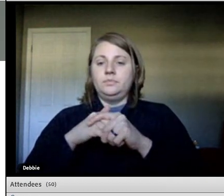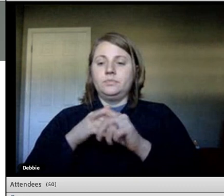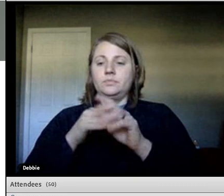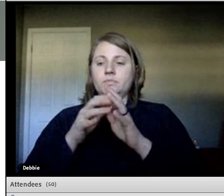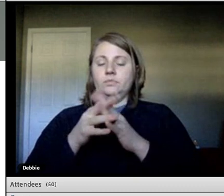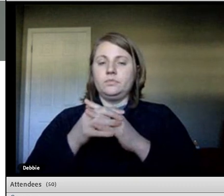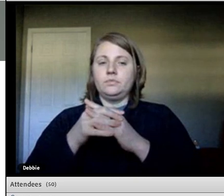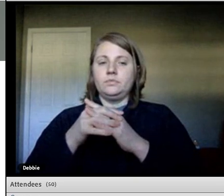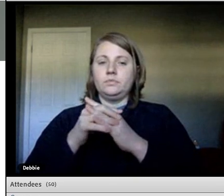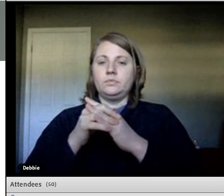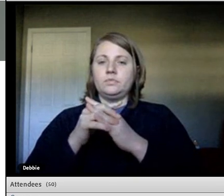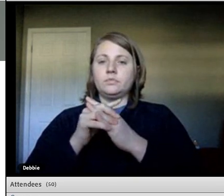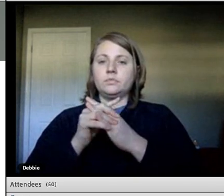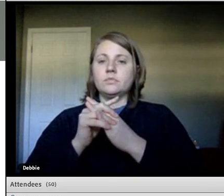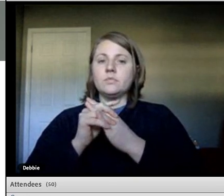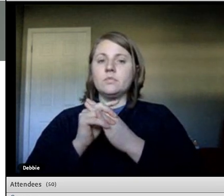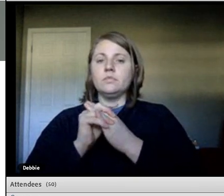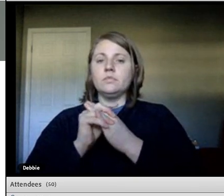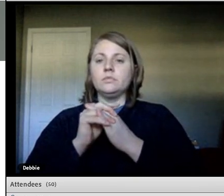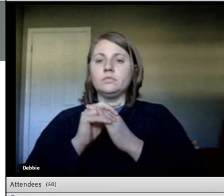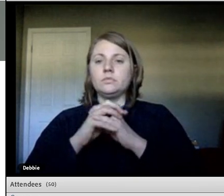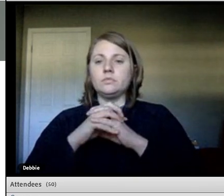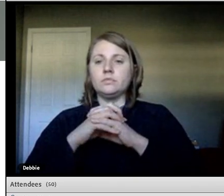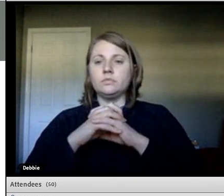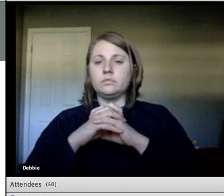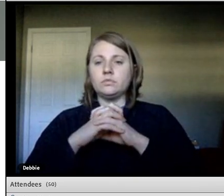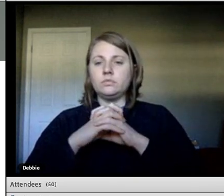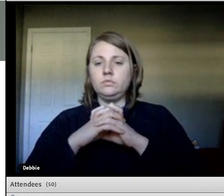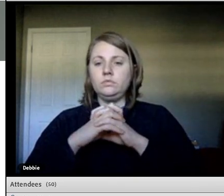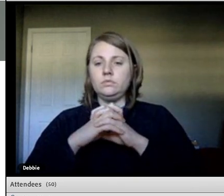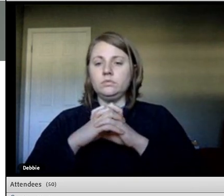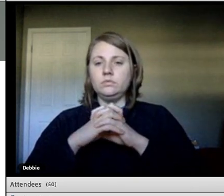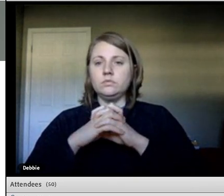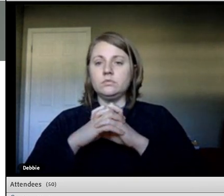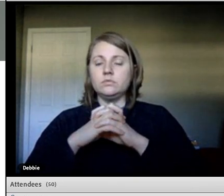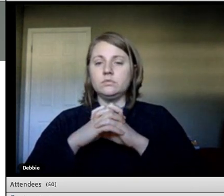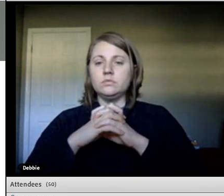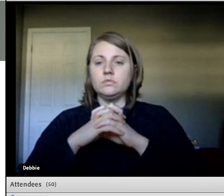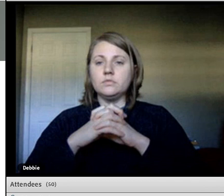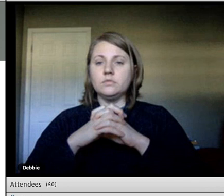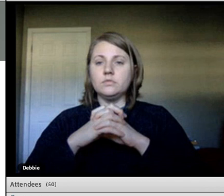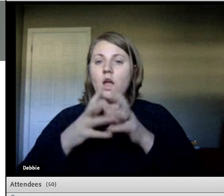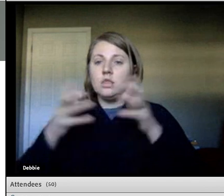so lots of amazing resources. So we're coming up at the top of the hour. I did want to mention there is a slide in here